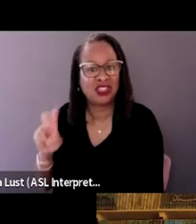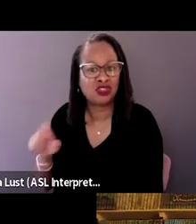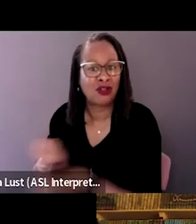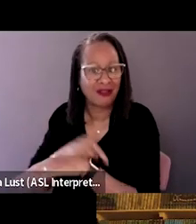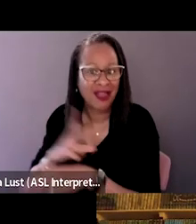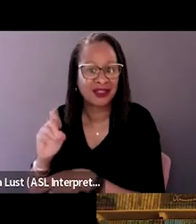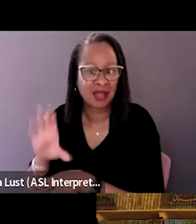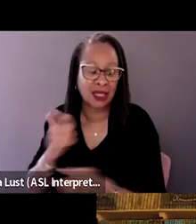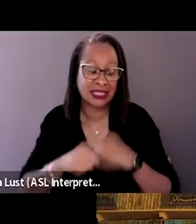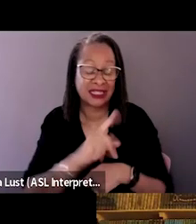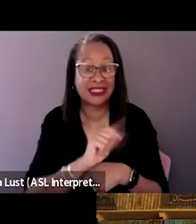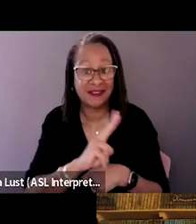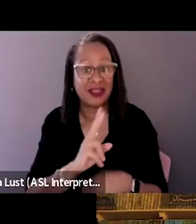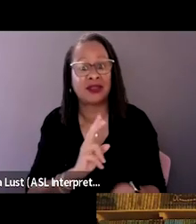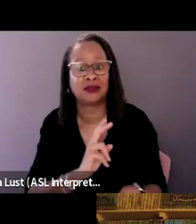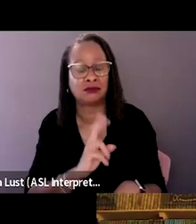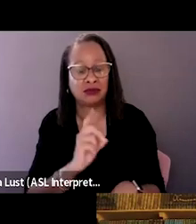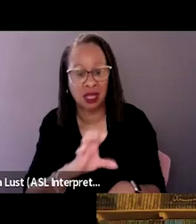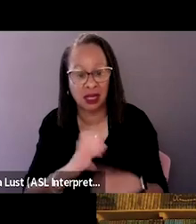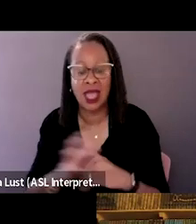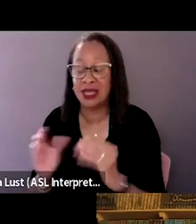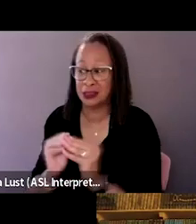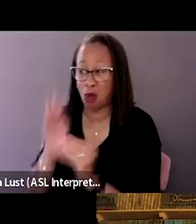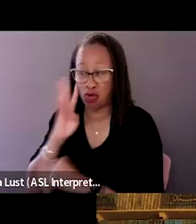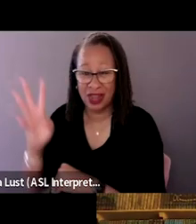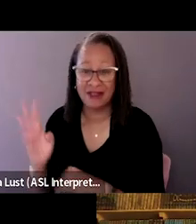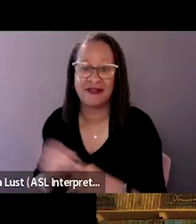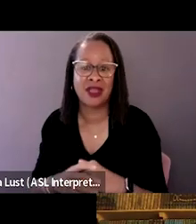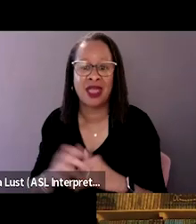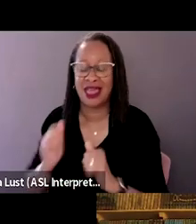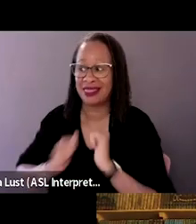It is more theater slot and theater that we bring it